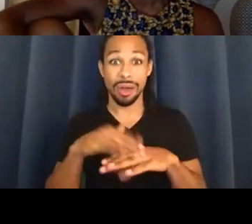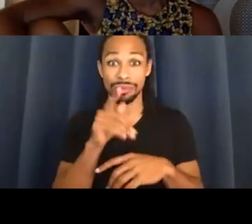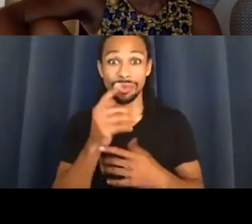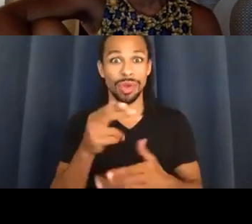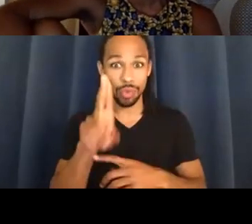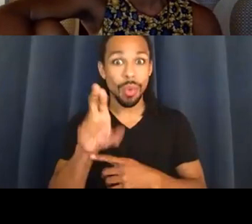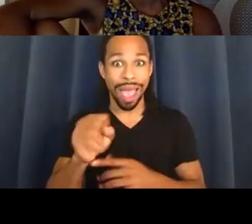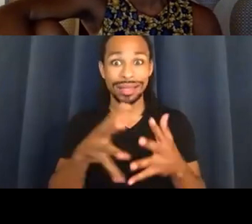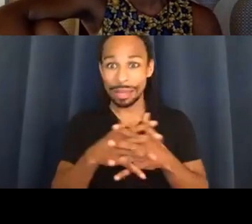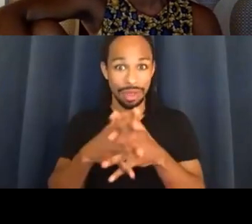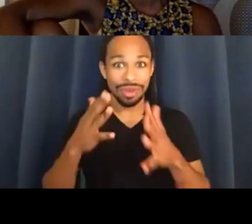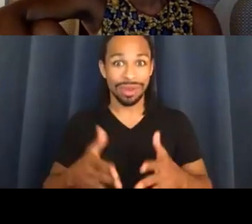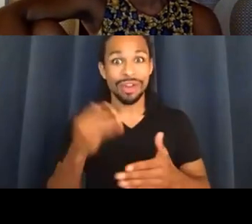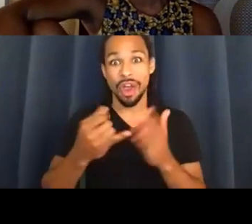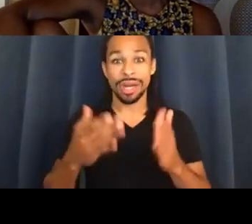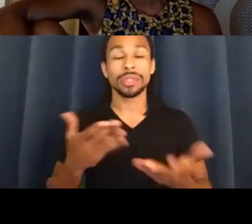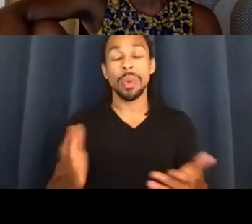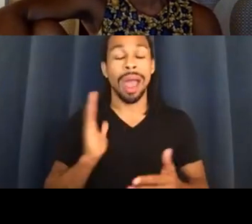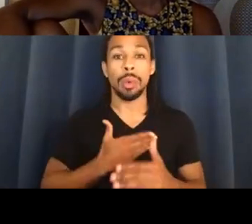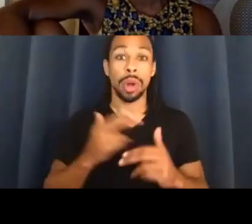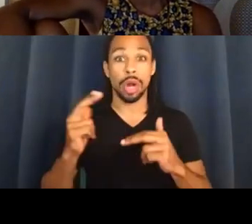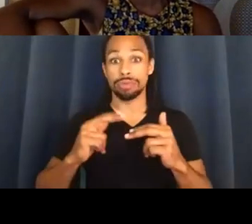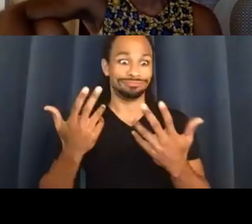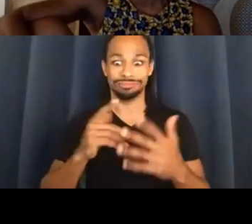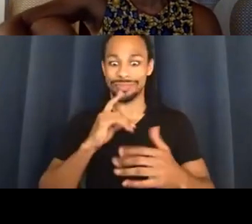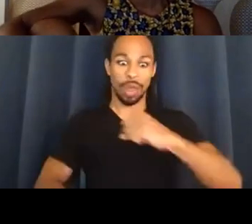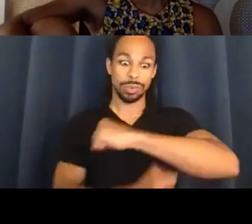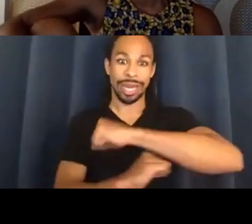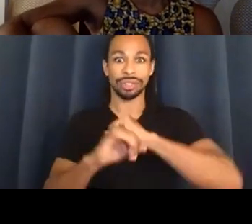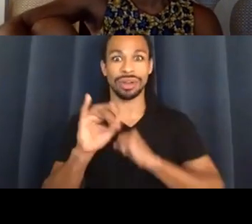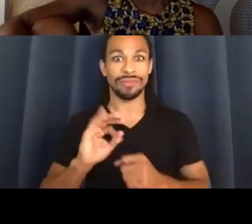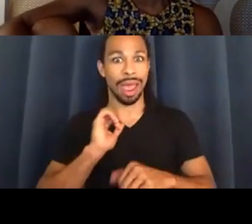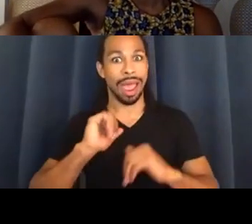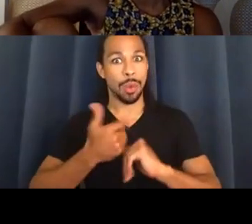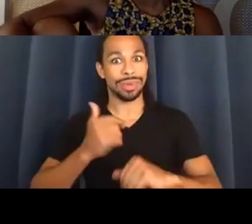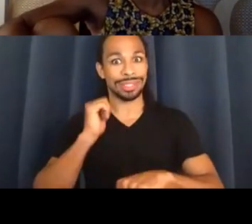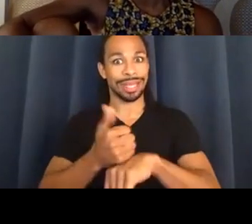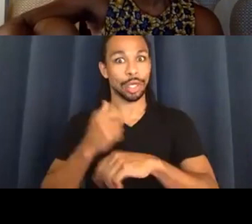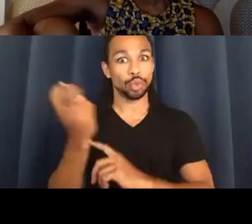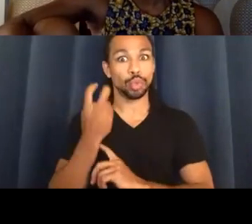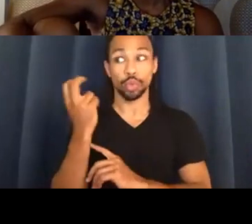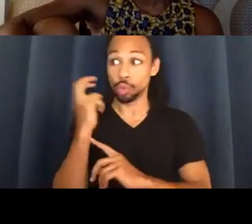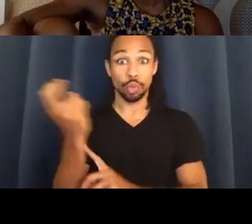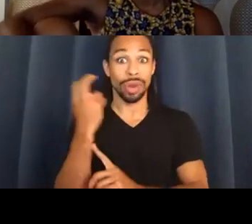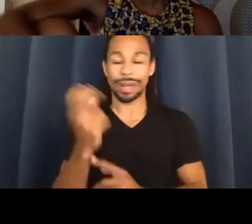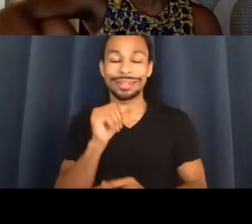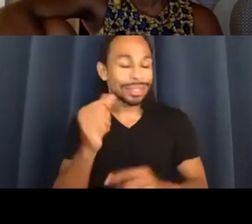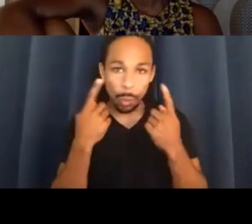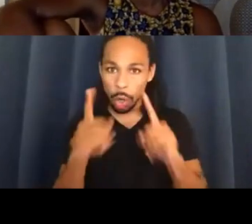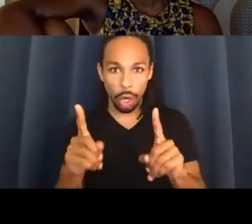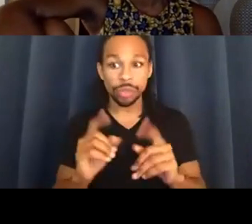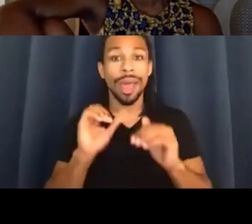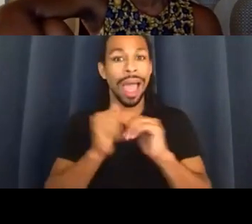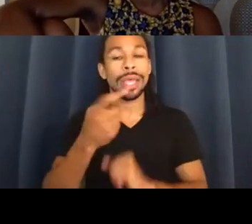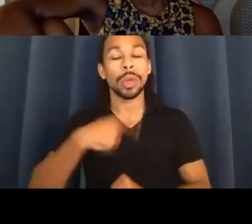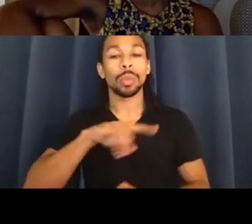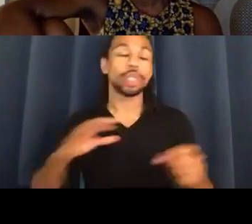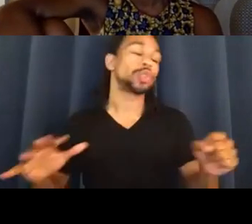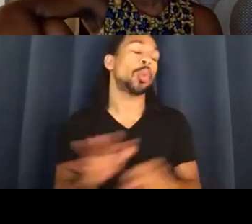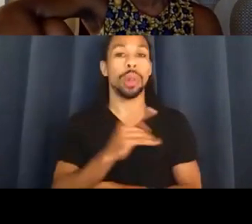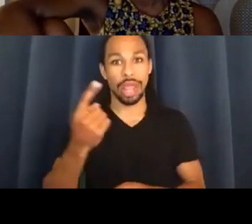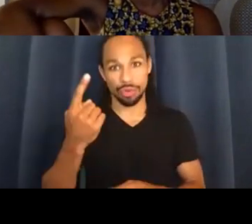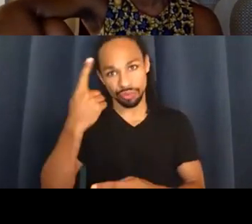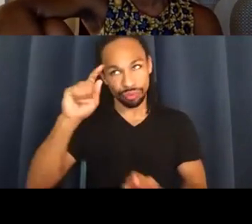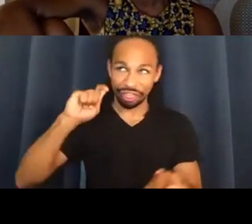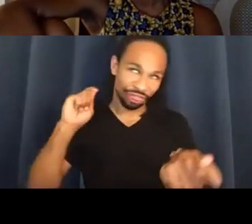the construct doesn't work, so what is the total rethinking on how we do this? We have